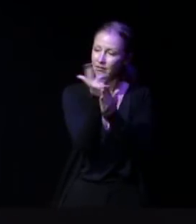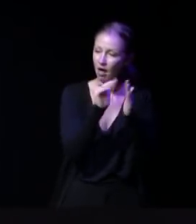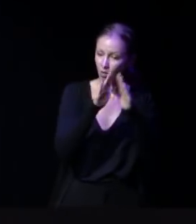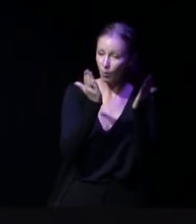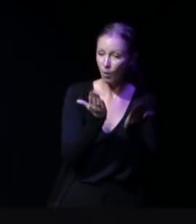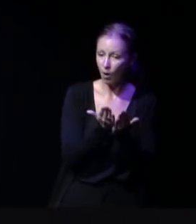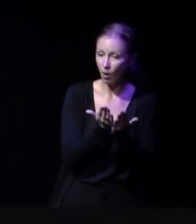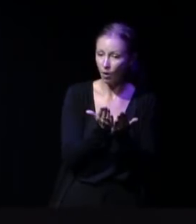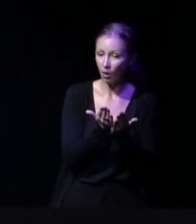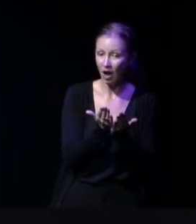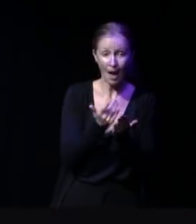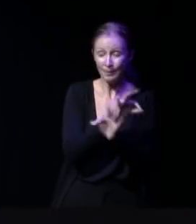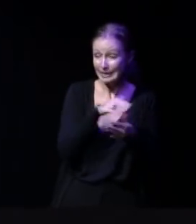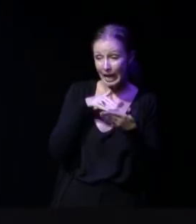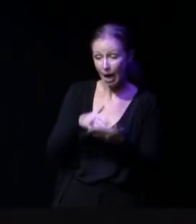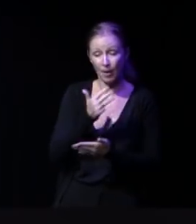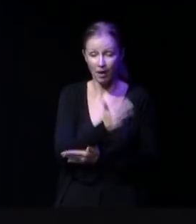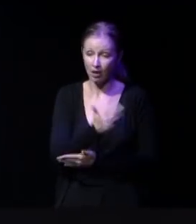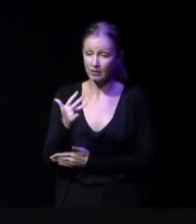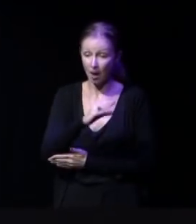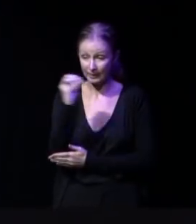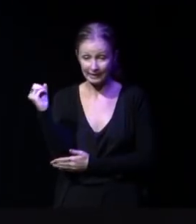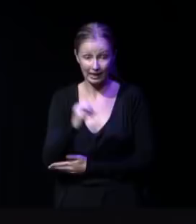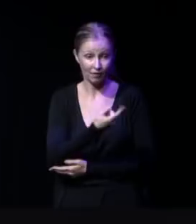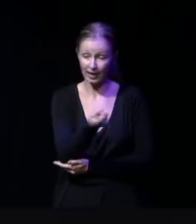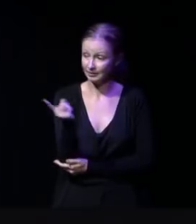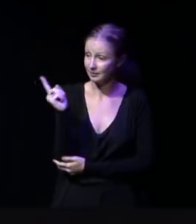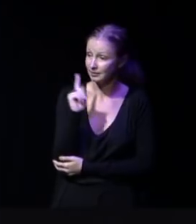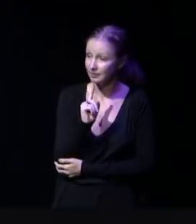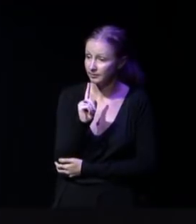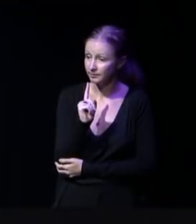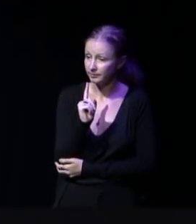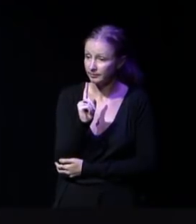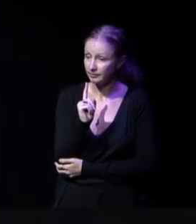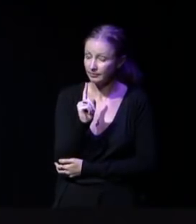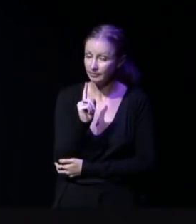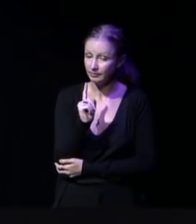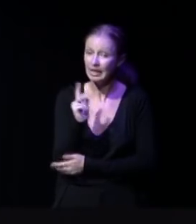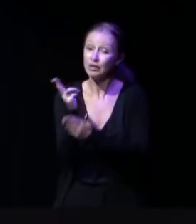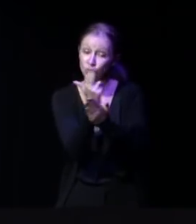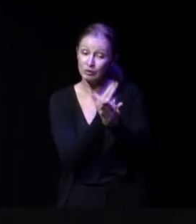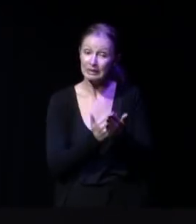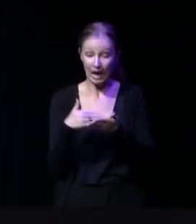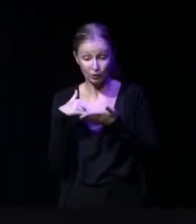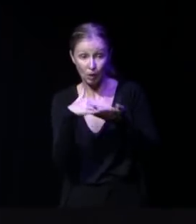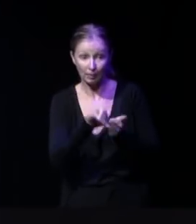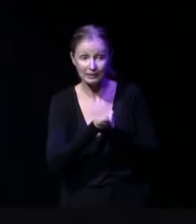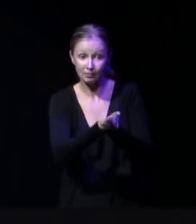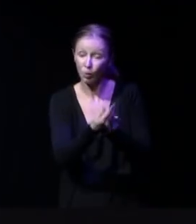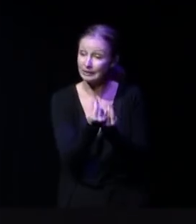you know, 99% of us, right? So even, you know, the people whom it is designed to serve, which we would think of as white men, generally,